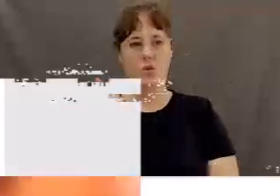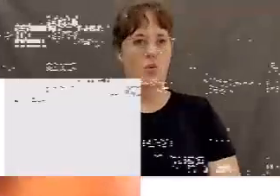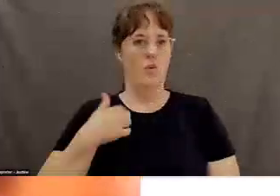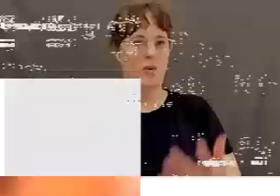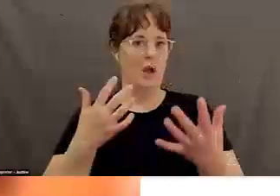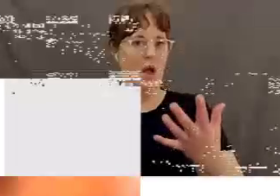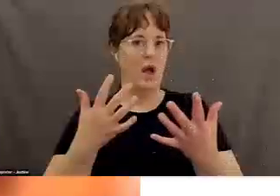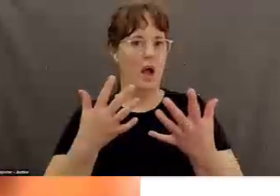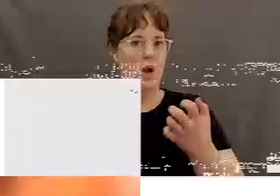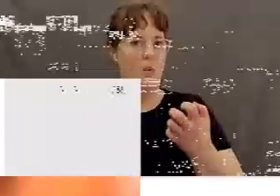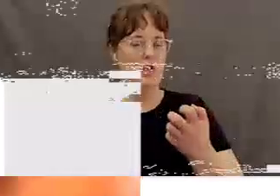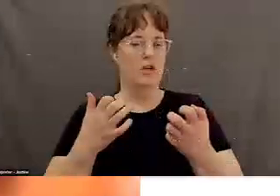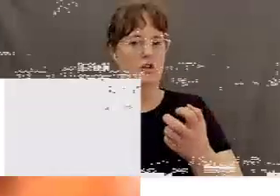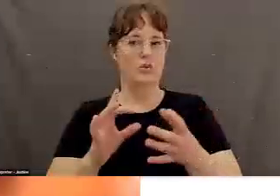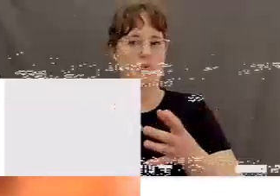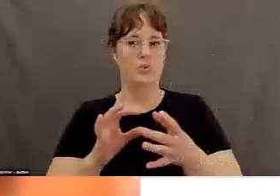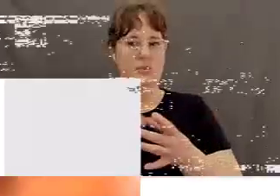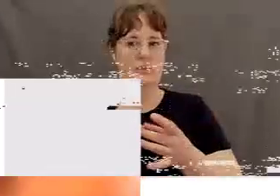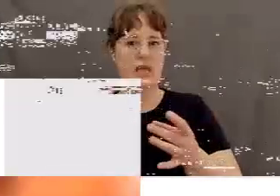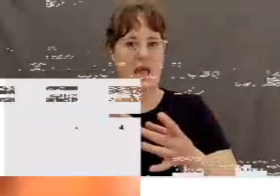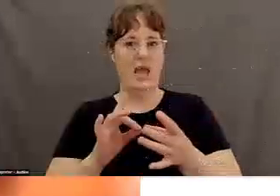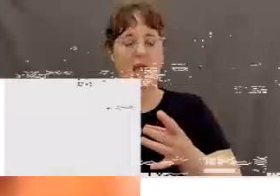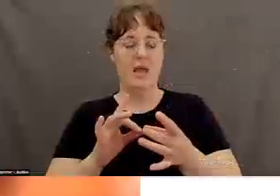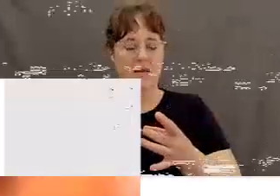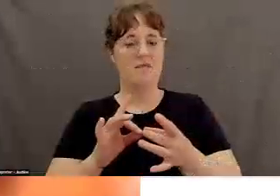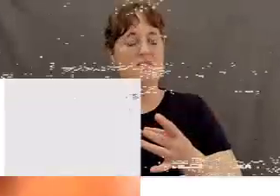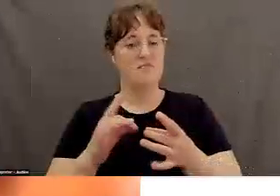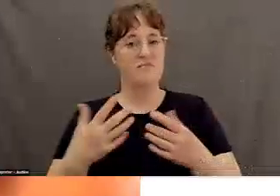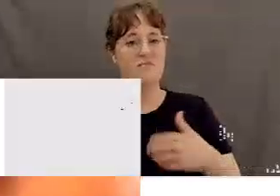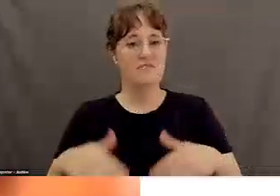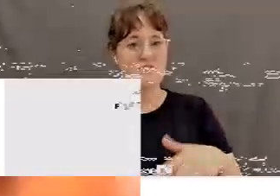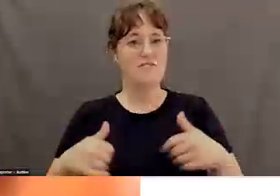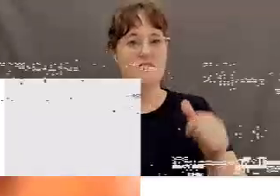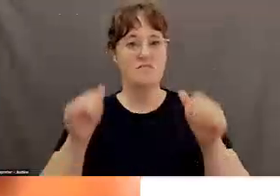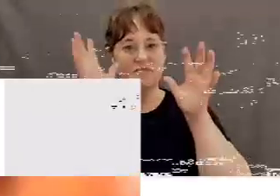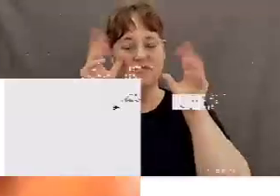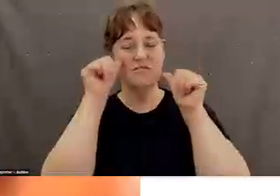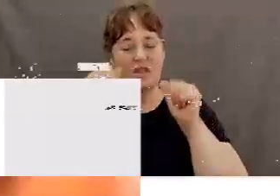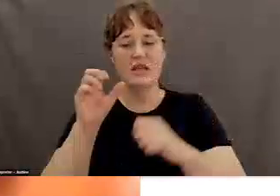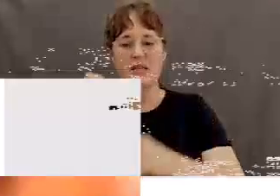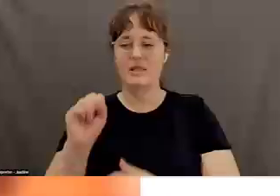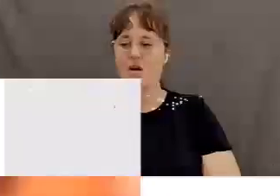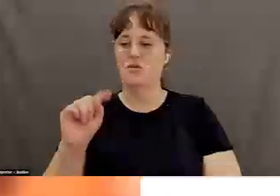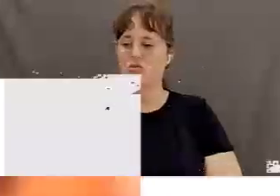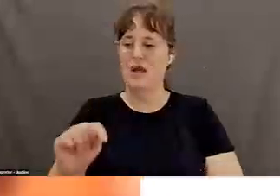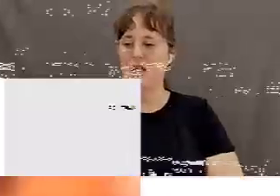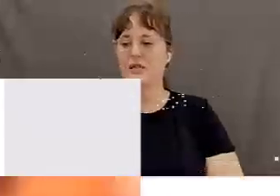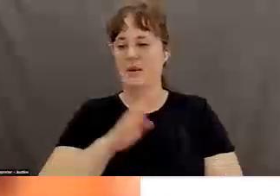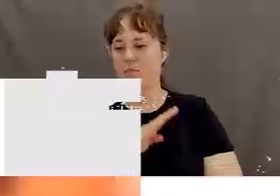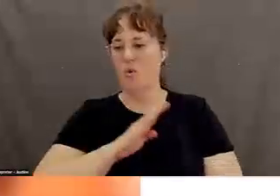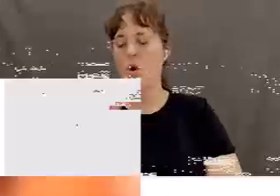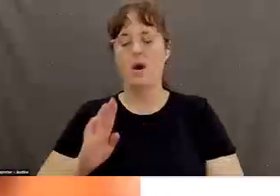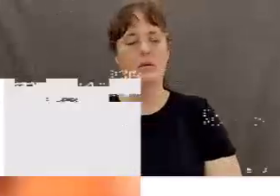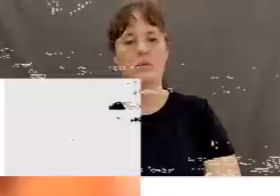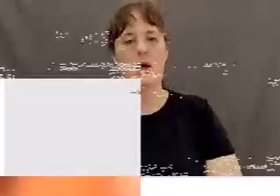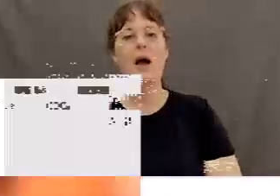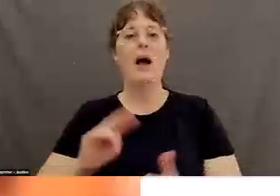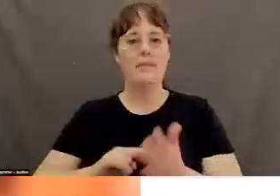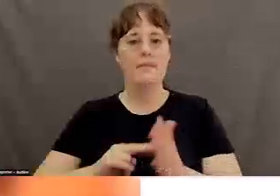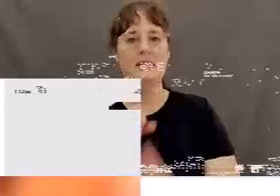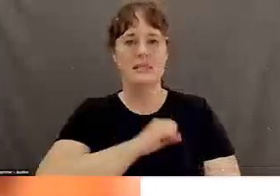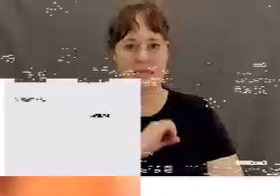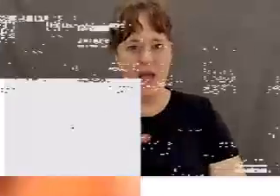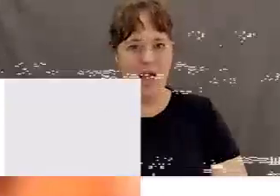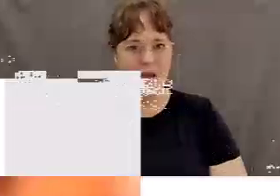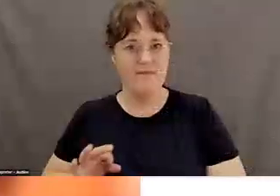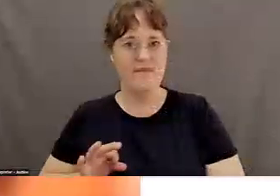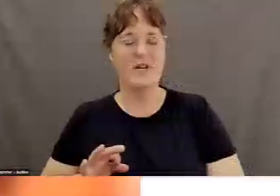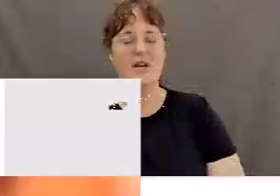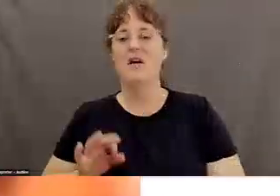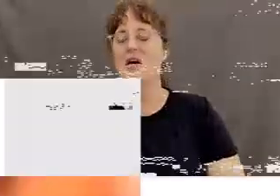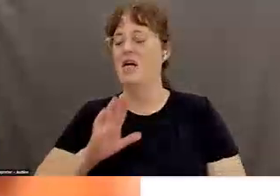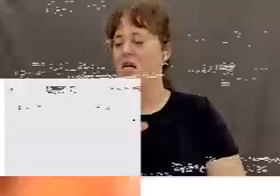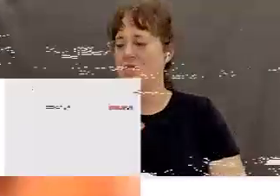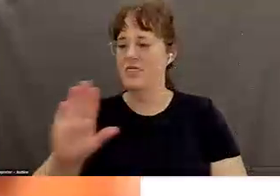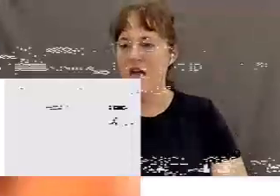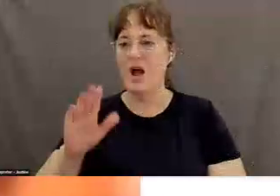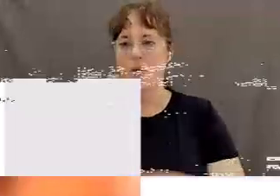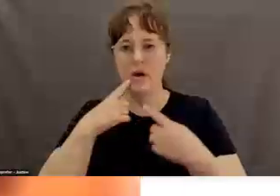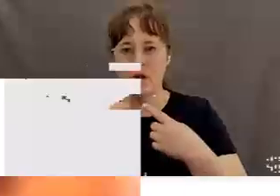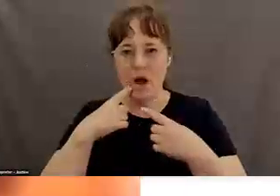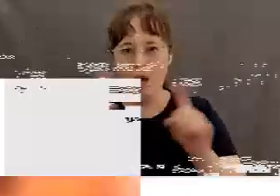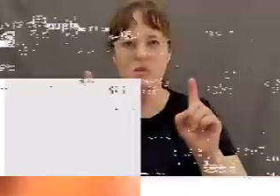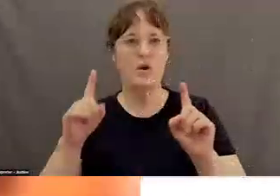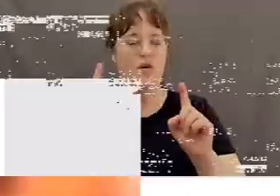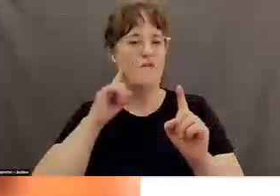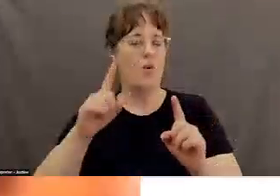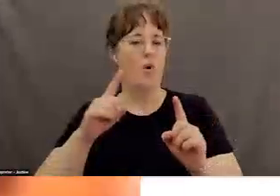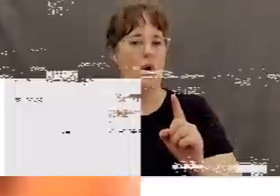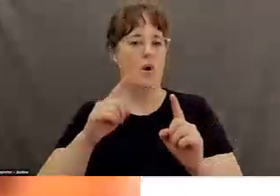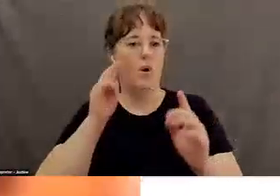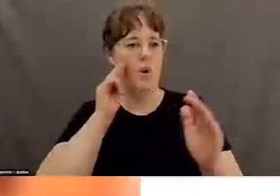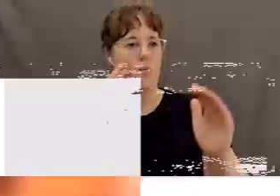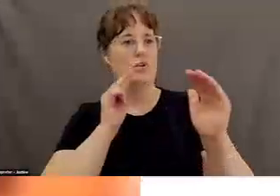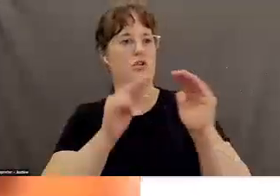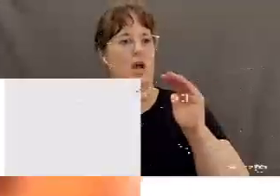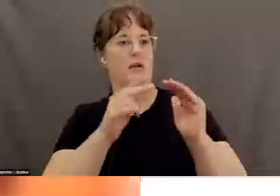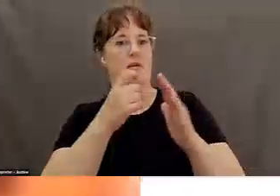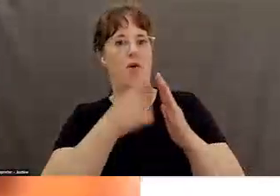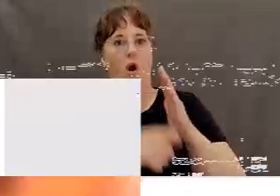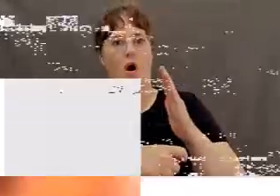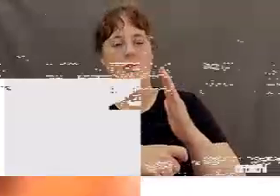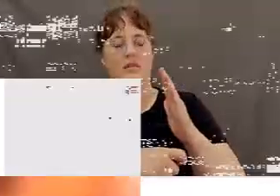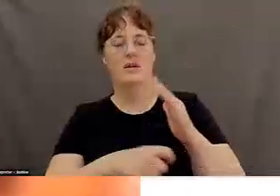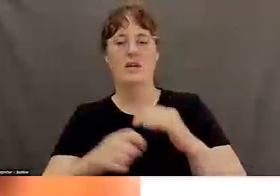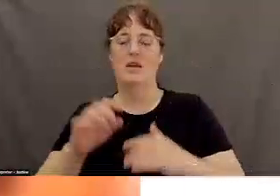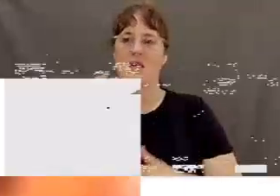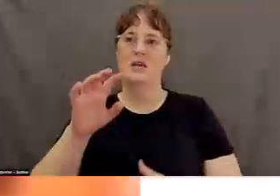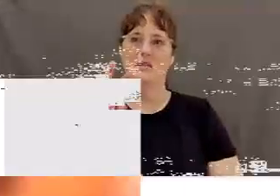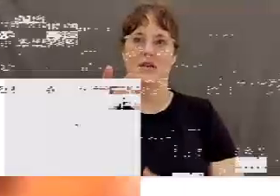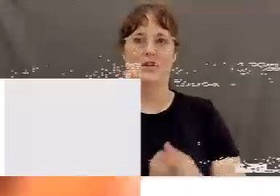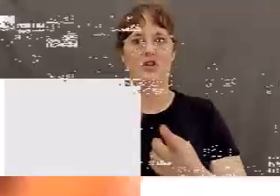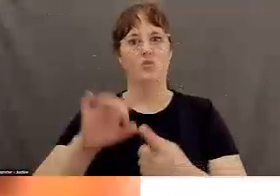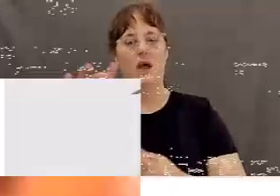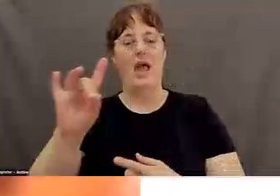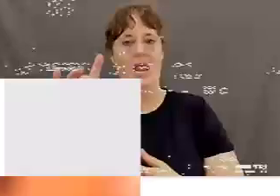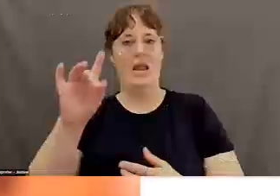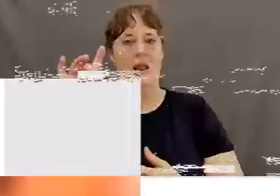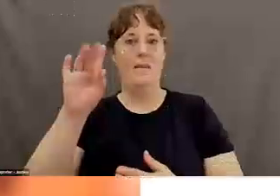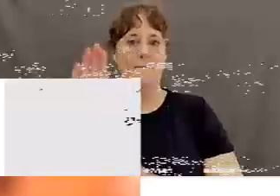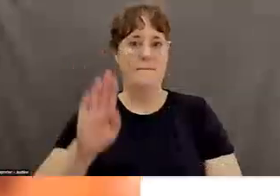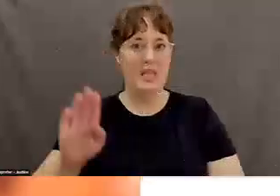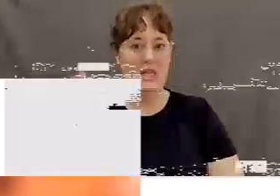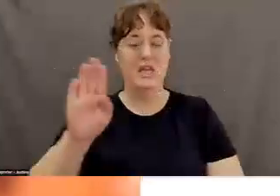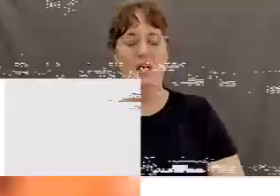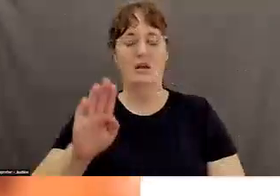Girmay Zahilay: say how remarkable I believe it is that the Sound Transit Board… I mean, the Sound Transit staff were able to accomplish what they did to bring down the projected costs from, you know, $7 or $8 billion back down to $4 or $5 billion.